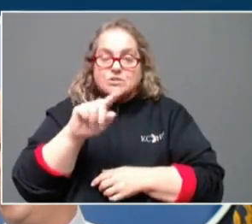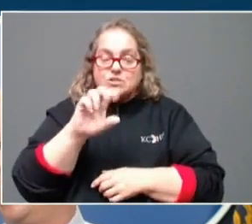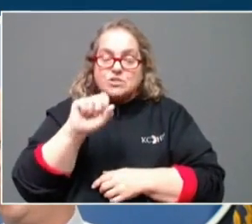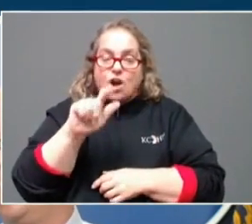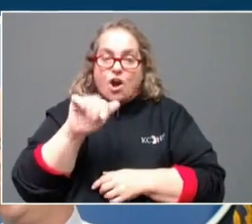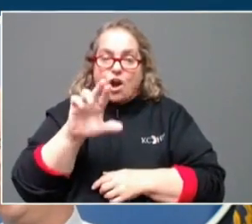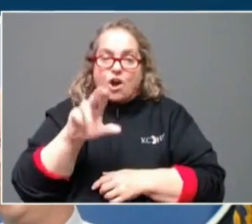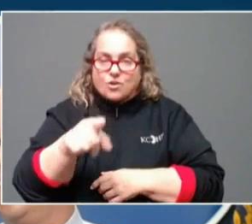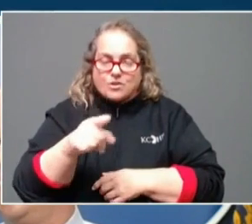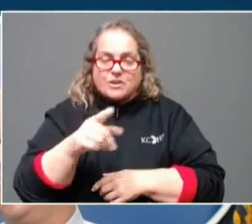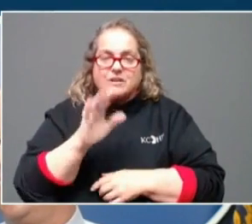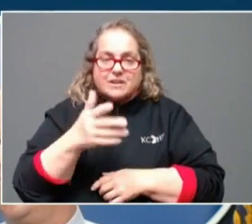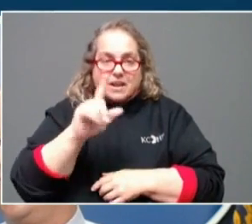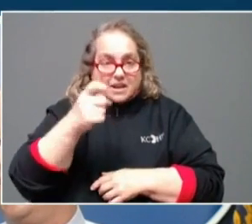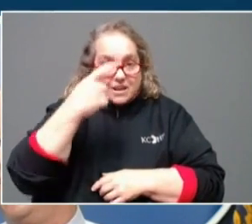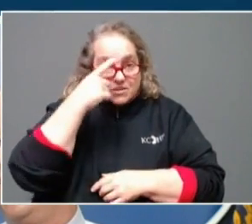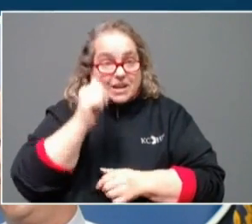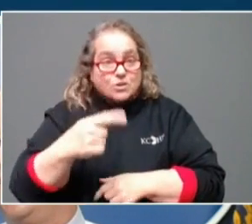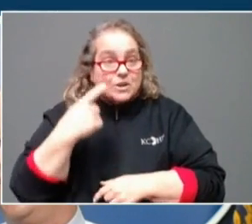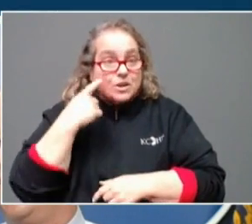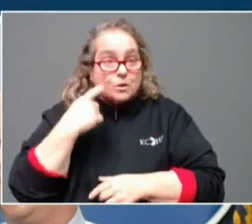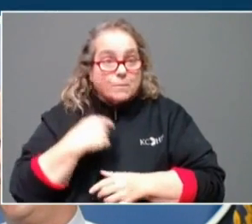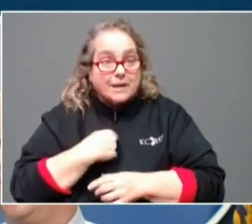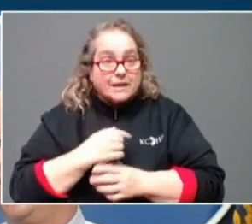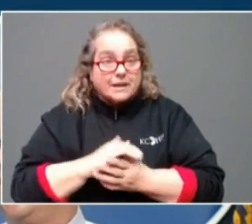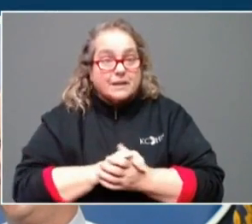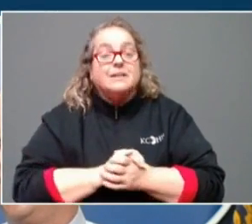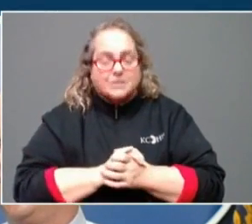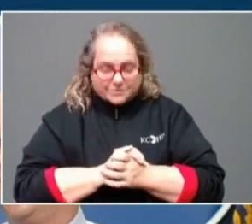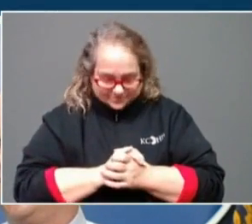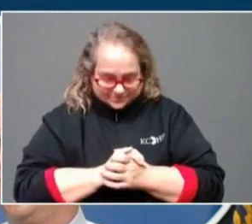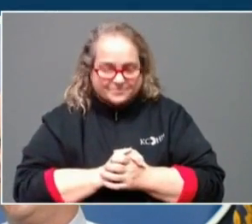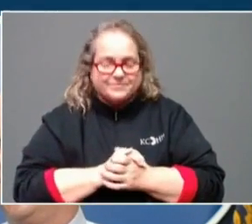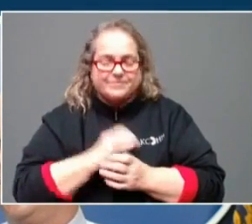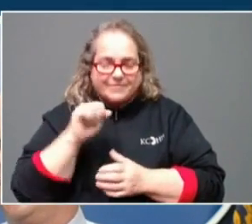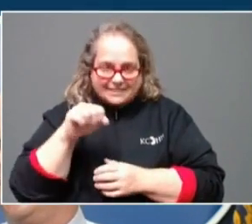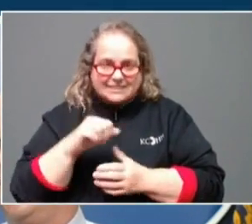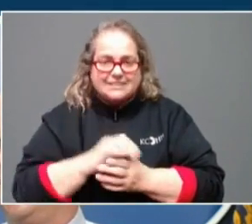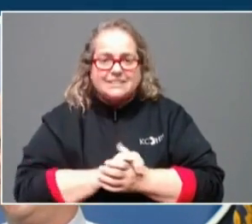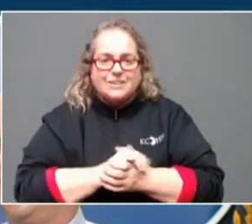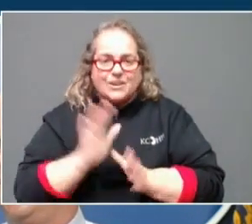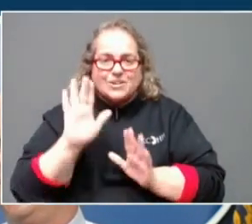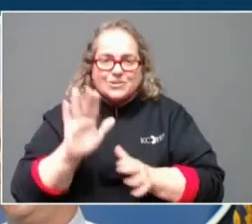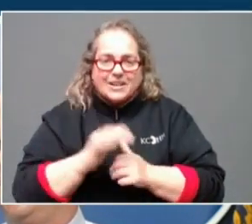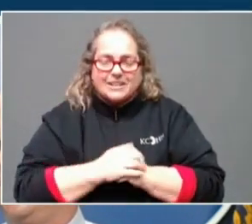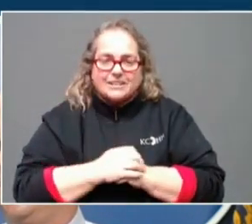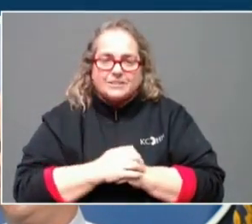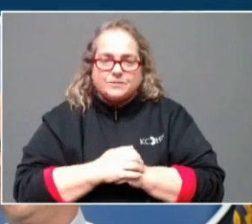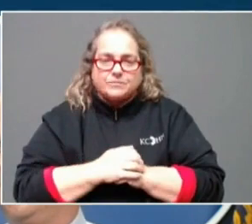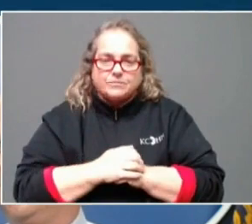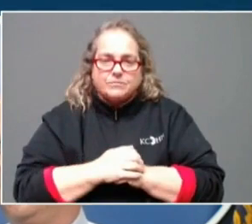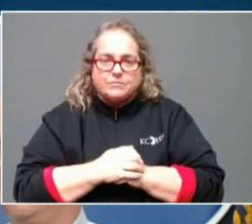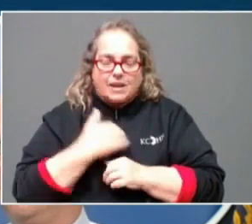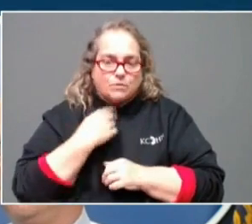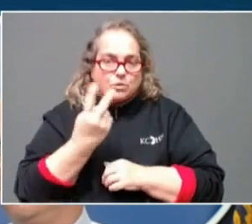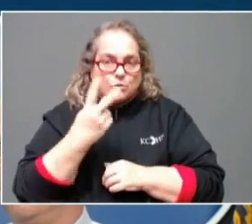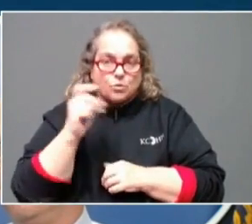Governor? Can you hear me? I can hear you okay, great. I have to um, the first is to anticipate we will